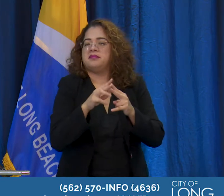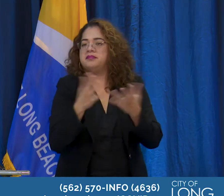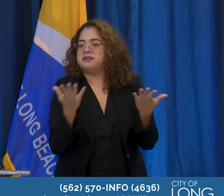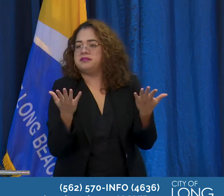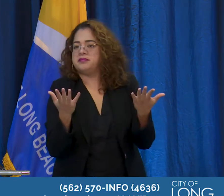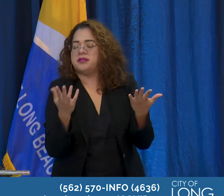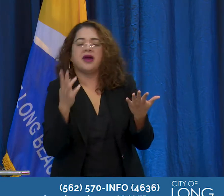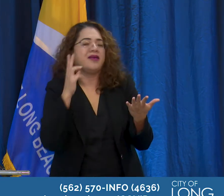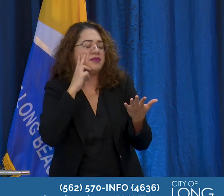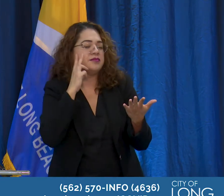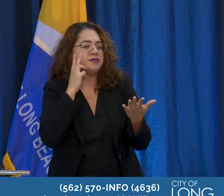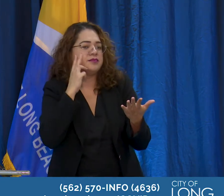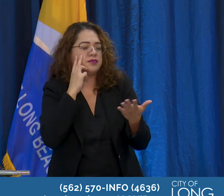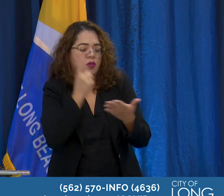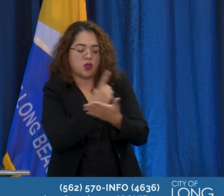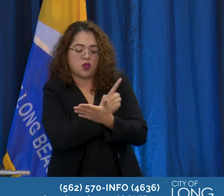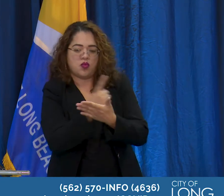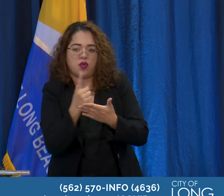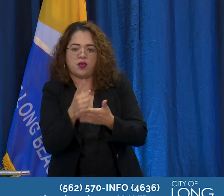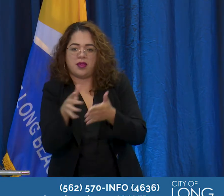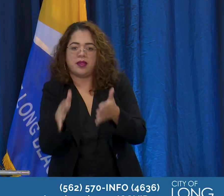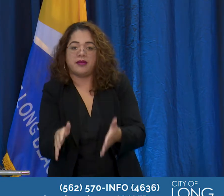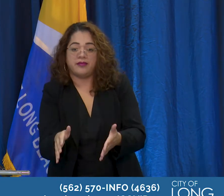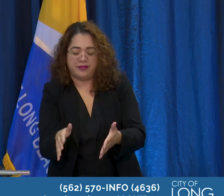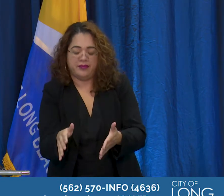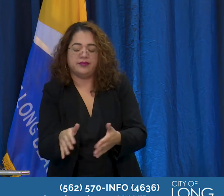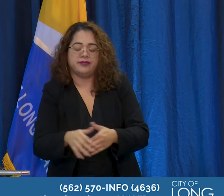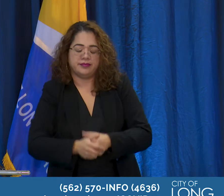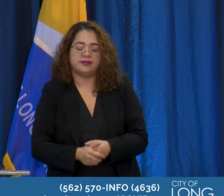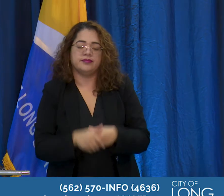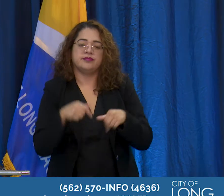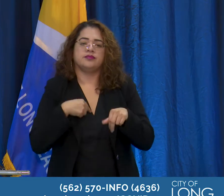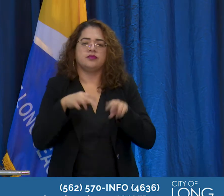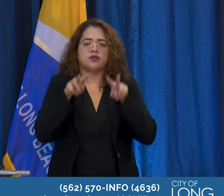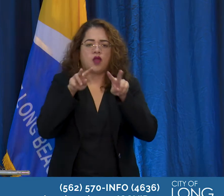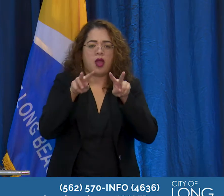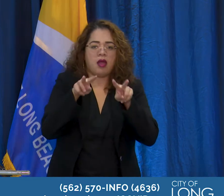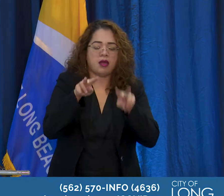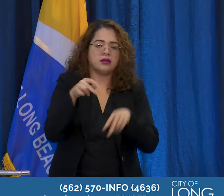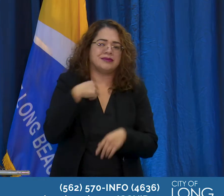So I would just say for us, we're kind of we're watching everyday and so in the next